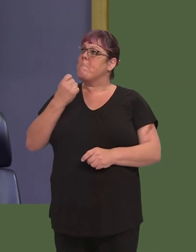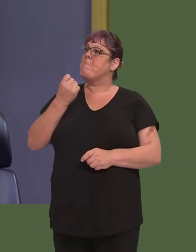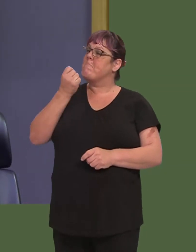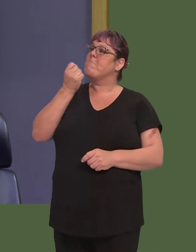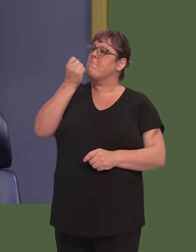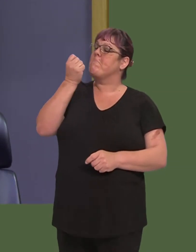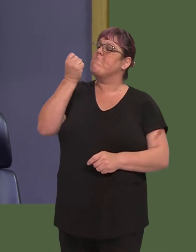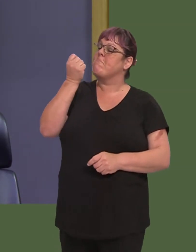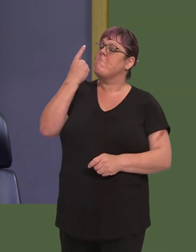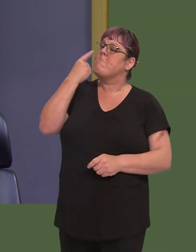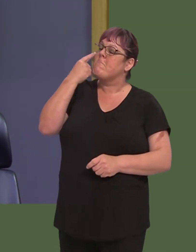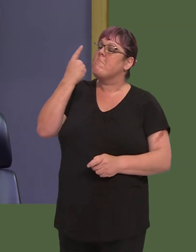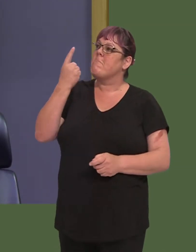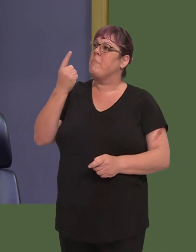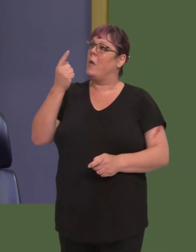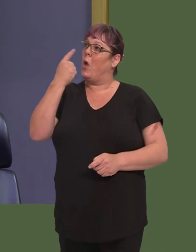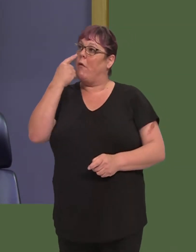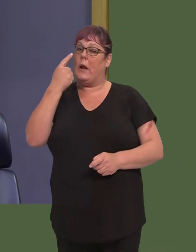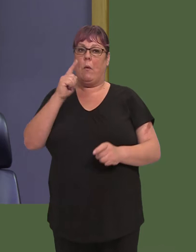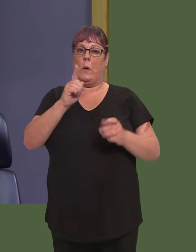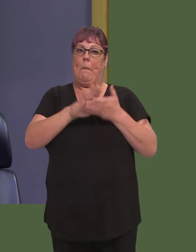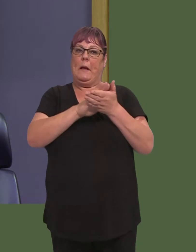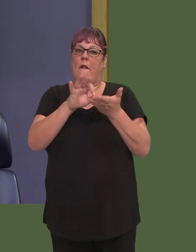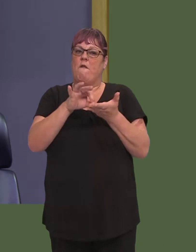moment into the definition of 'affordable housing', but I think the problem that has